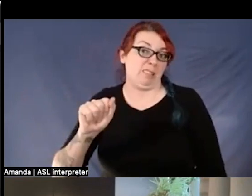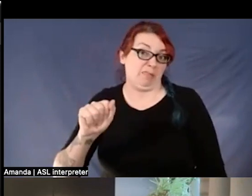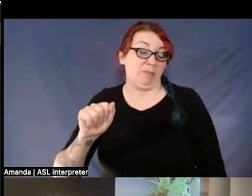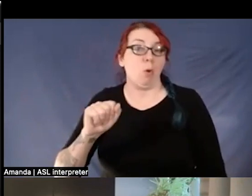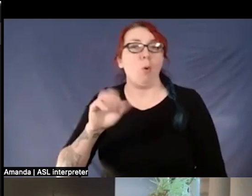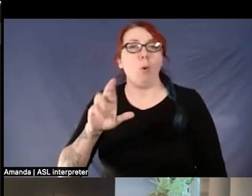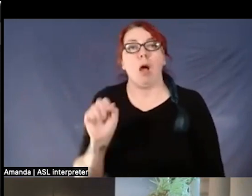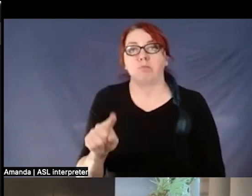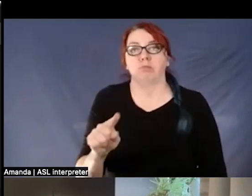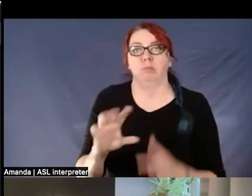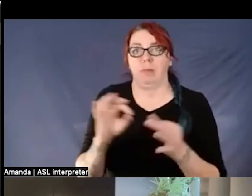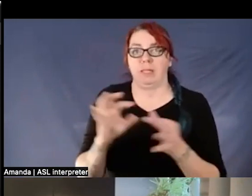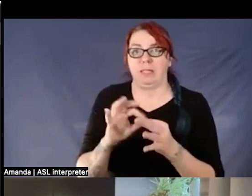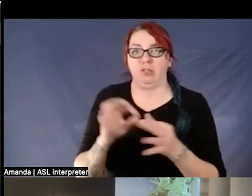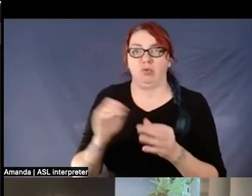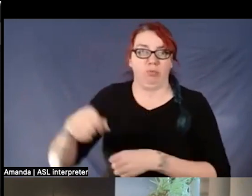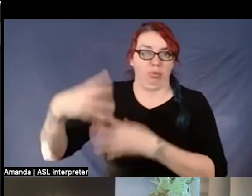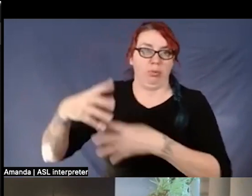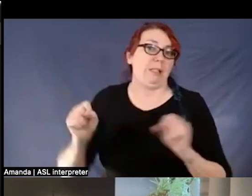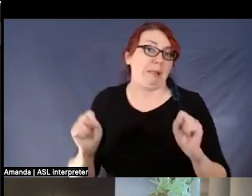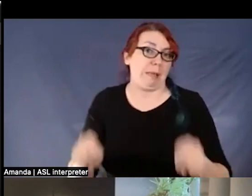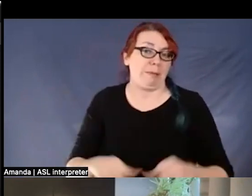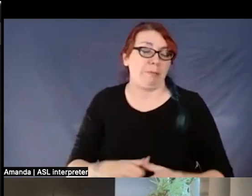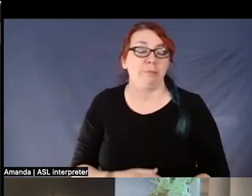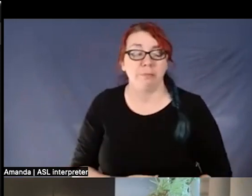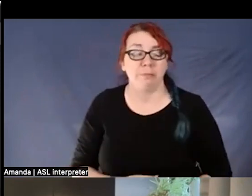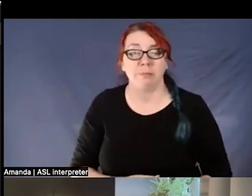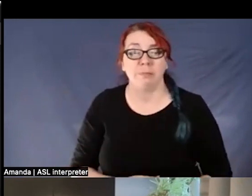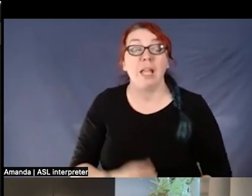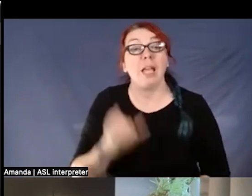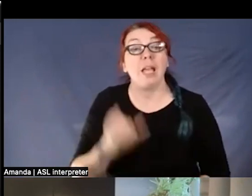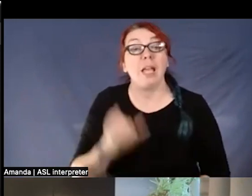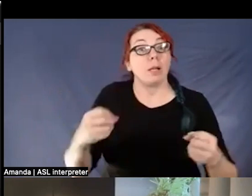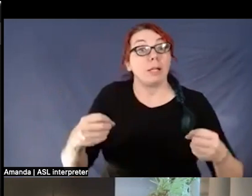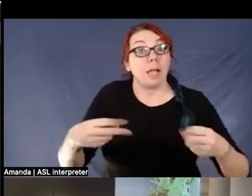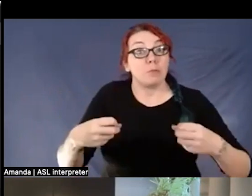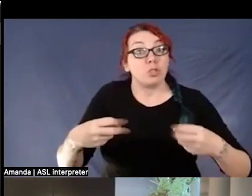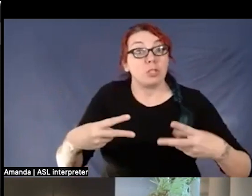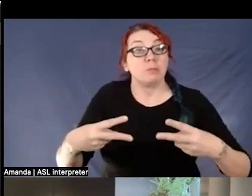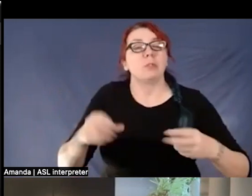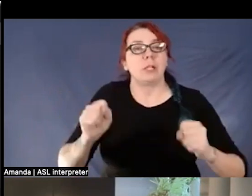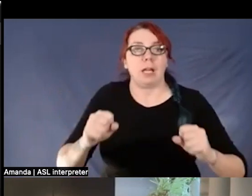the captions, please find the Show Subtitle button in the Zoom menu at the bottom of your screen. If